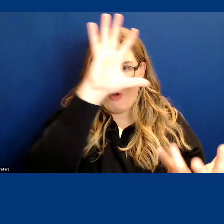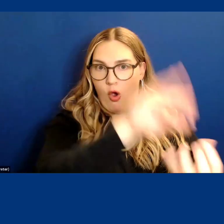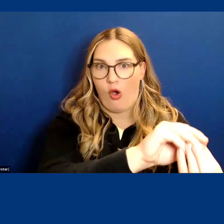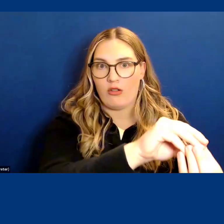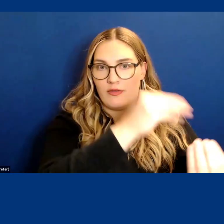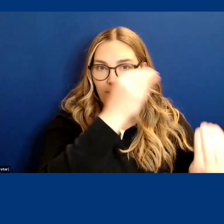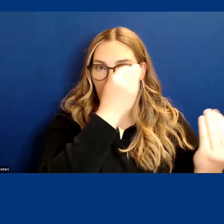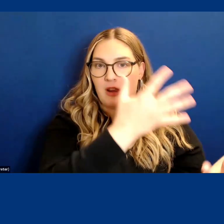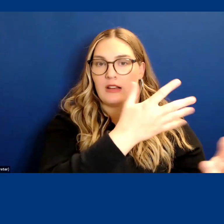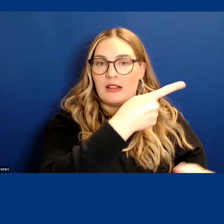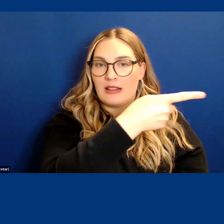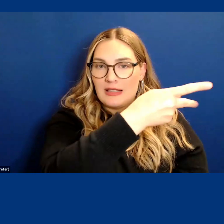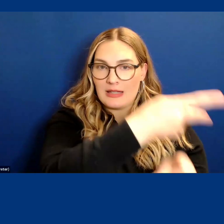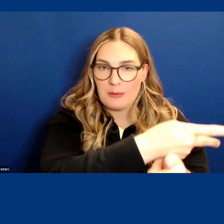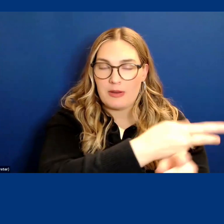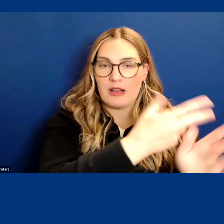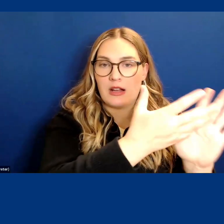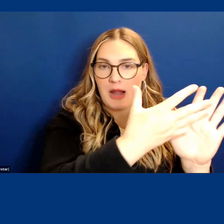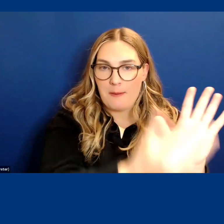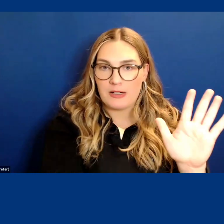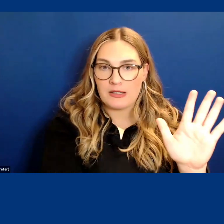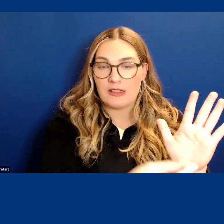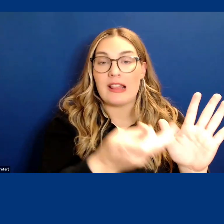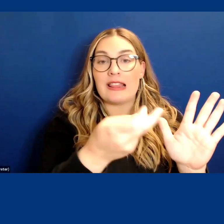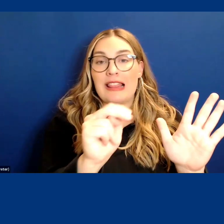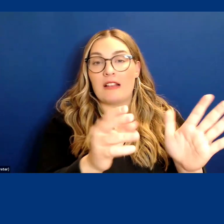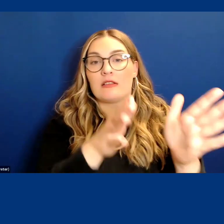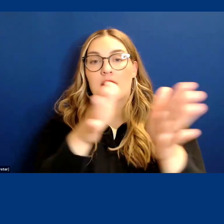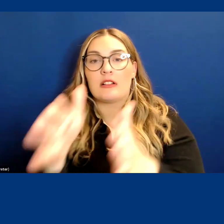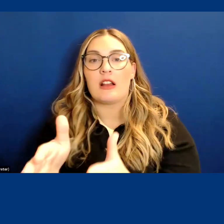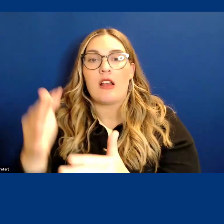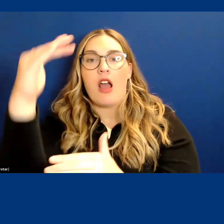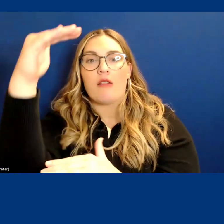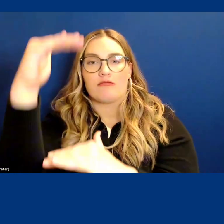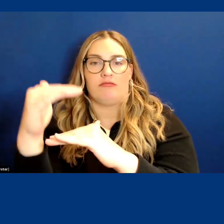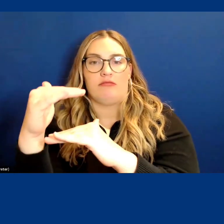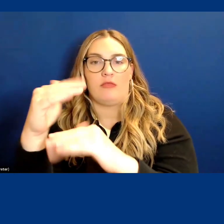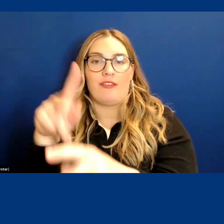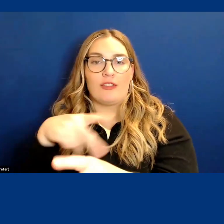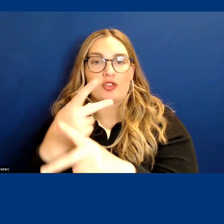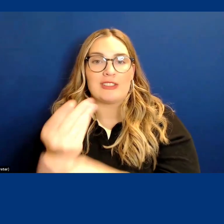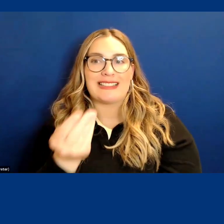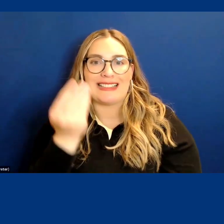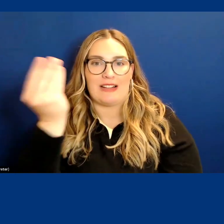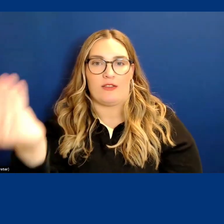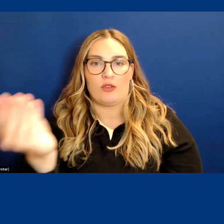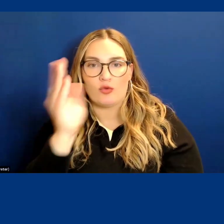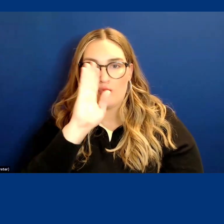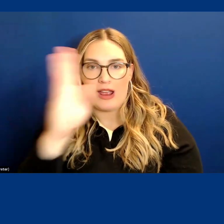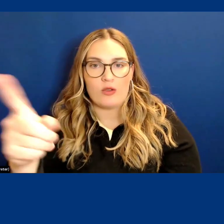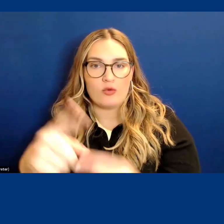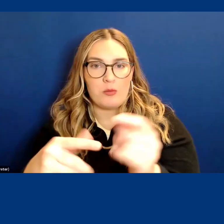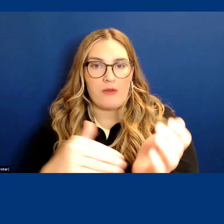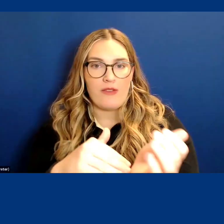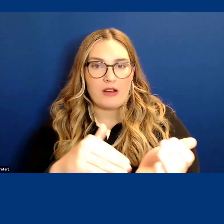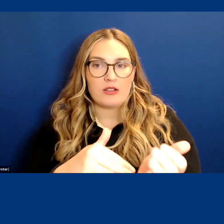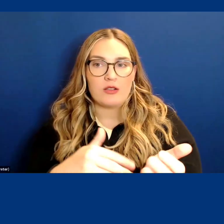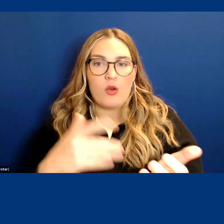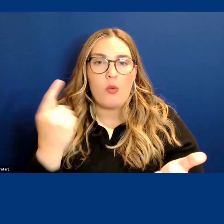to keep and have a copy of. But then I make a smaller version that they can give directly to their providers, which is like, what are the most high level